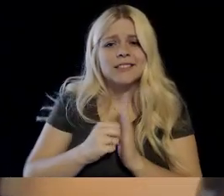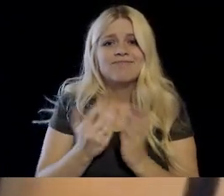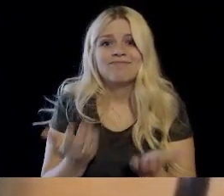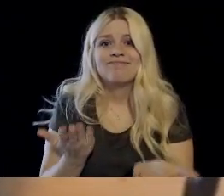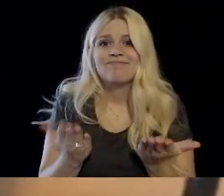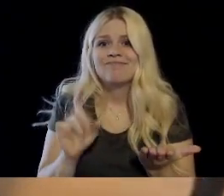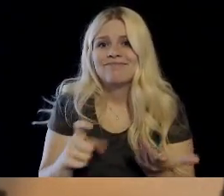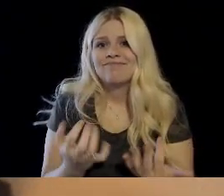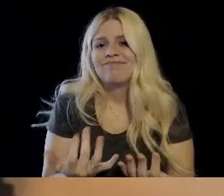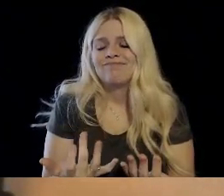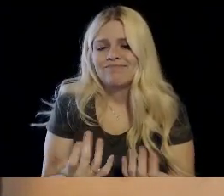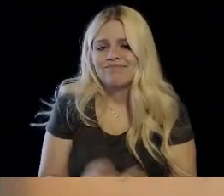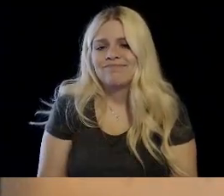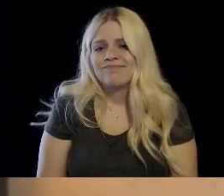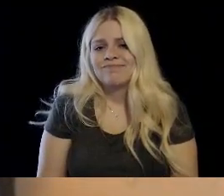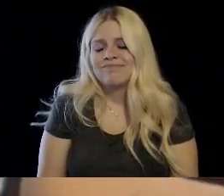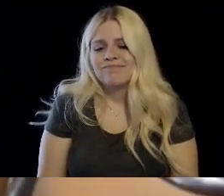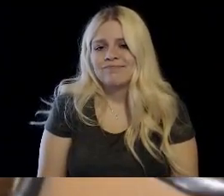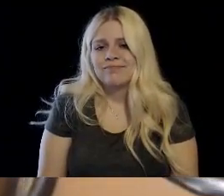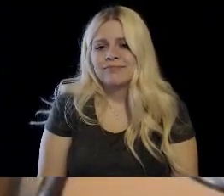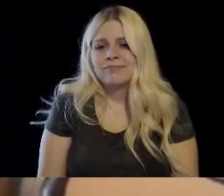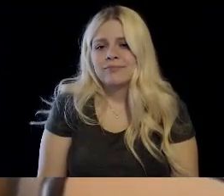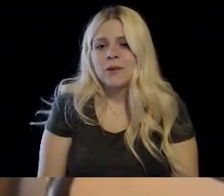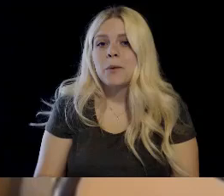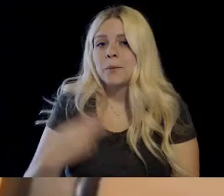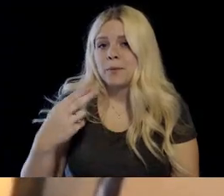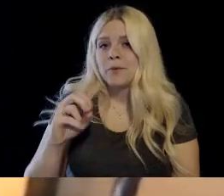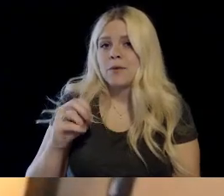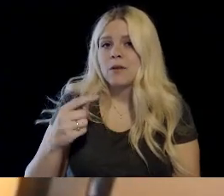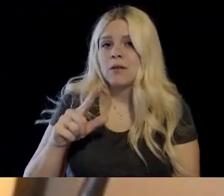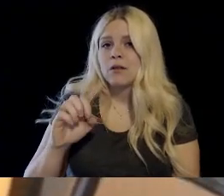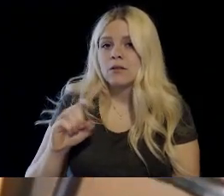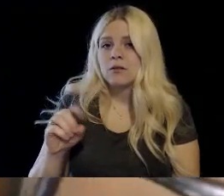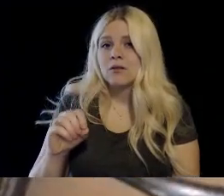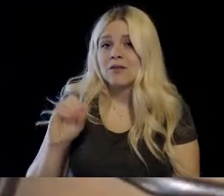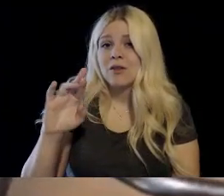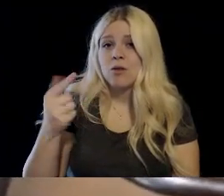Erica: Alright. So if you go to HogleZoo.org there is a shop online. It's in the top right-hand